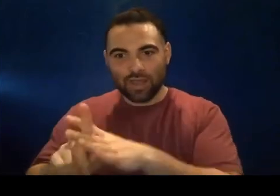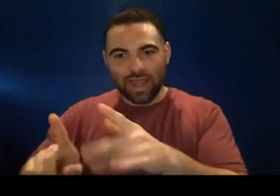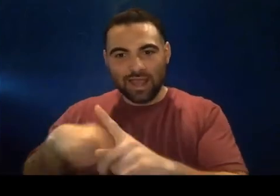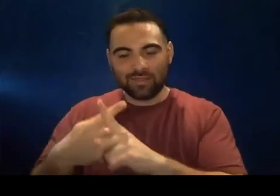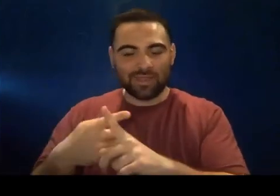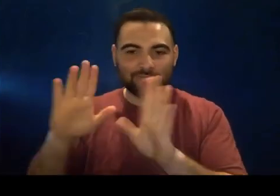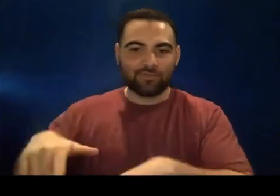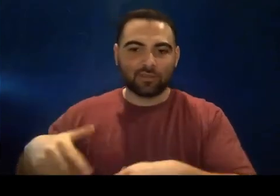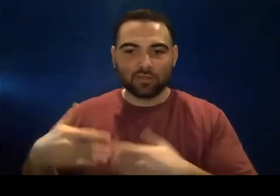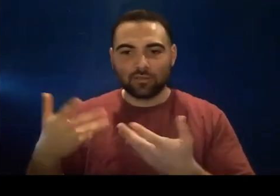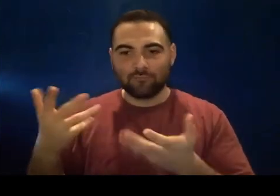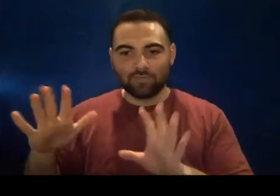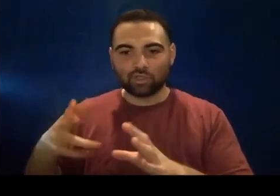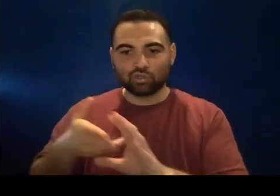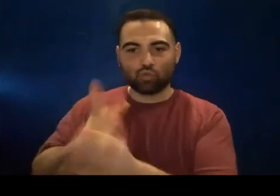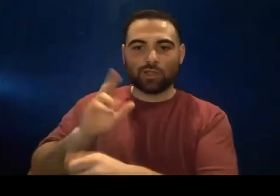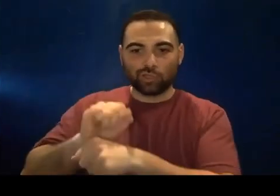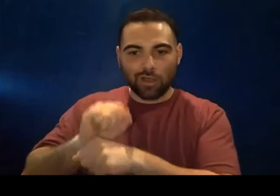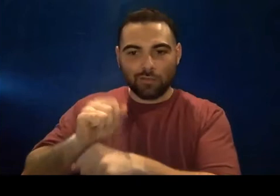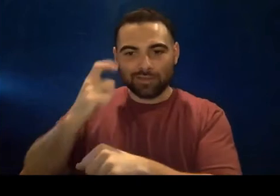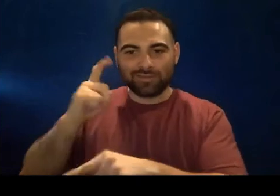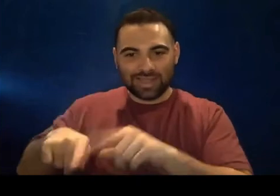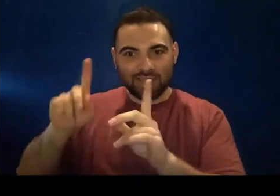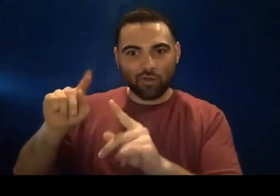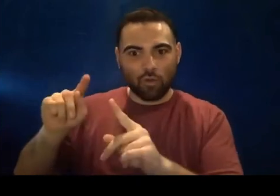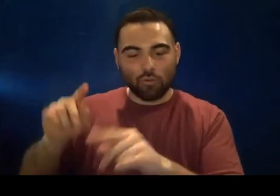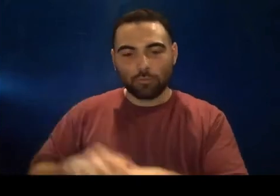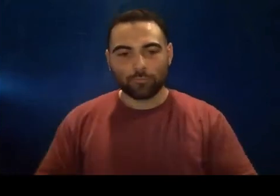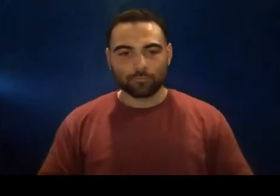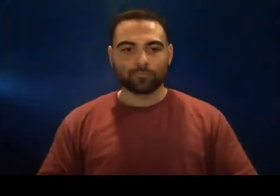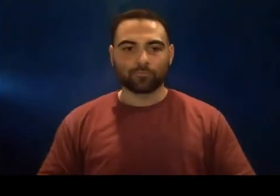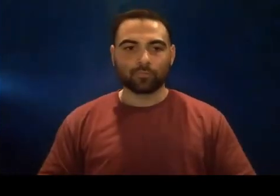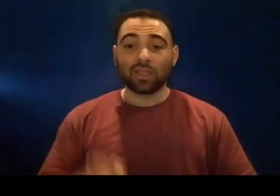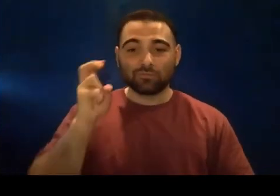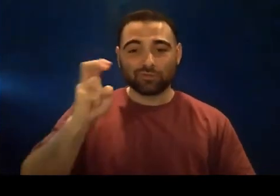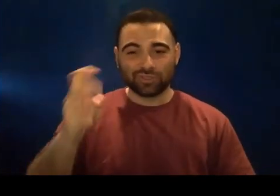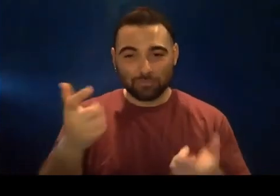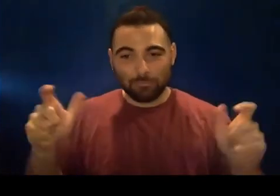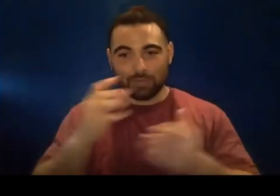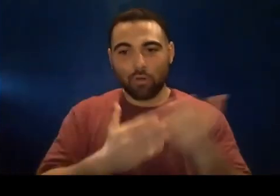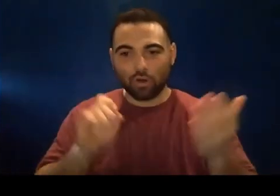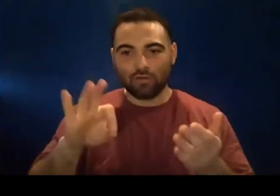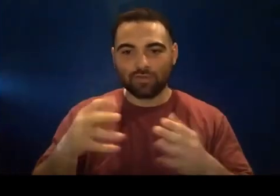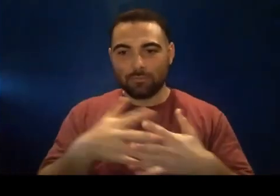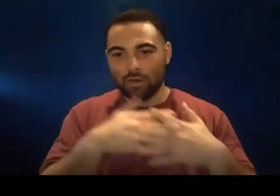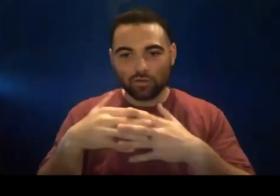And I think the transportation is such a big part of the Americans with Disabilities Act. It makes up about 40% of the text.